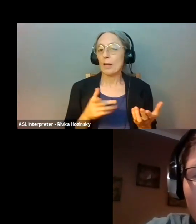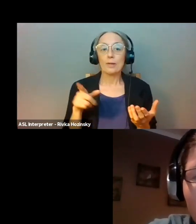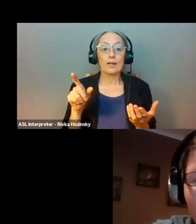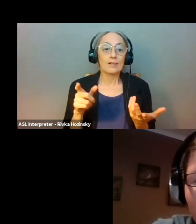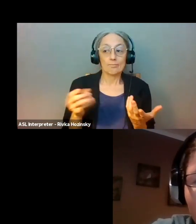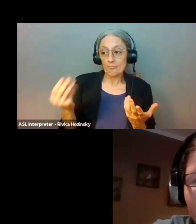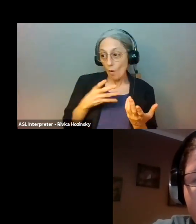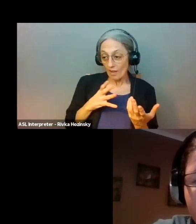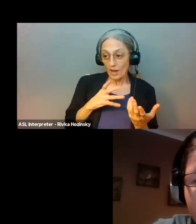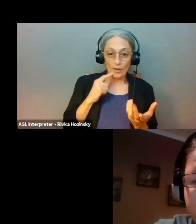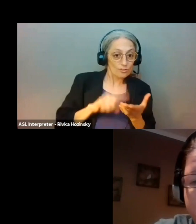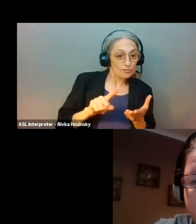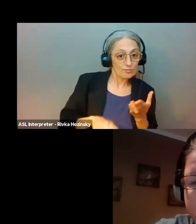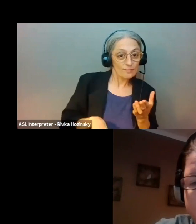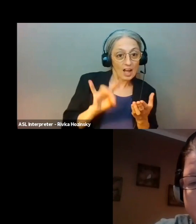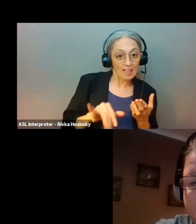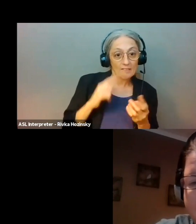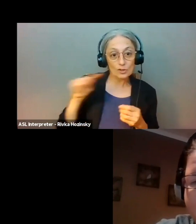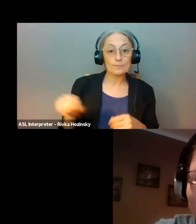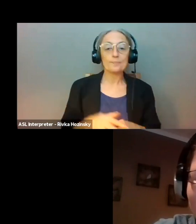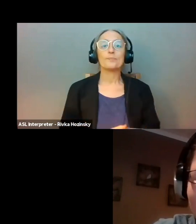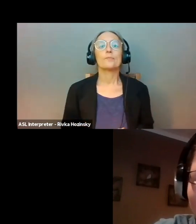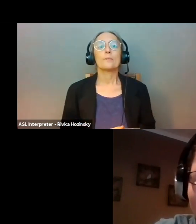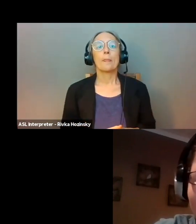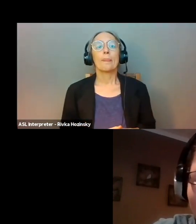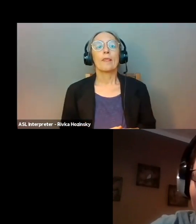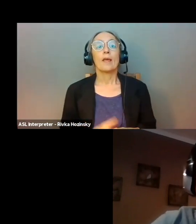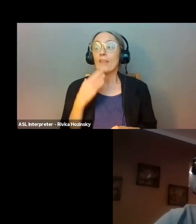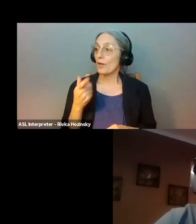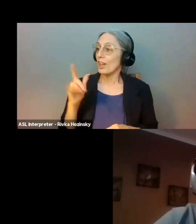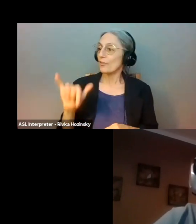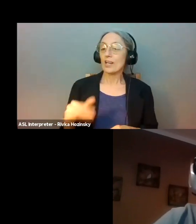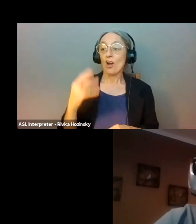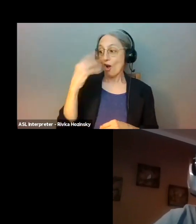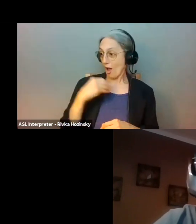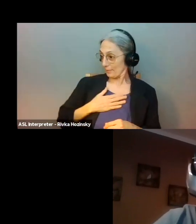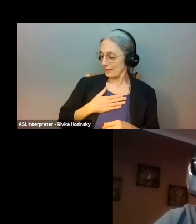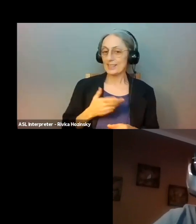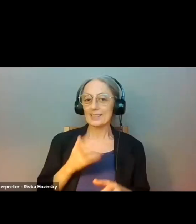Indeed. Thank you so much, Hillary. I'll have you turn your video off, and we will conclude here.